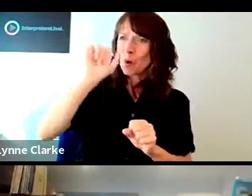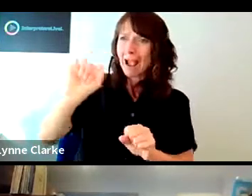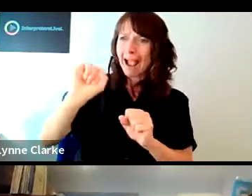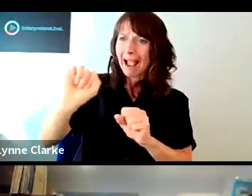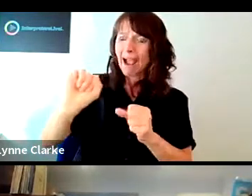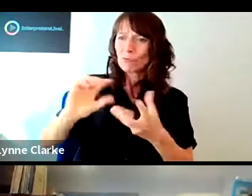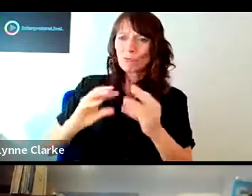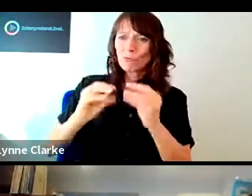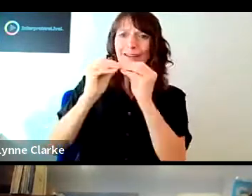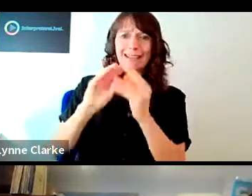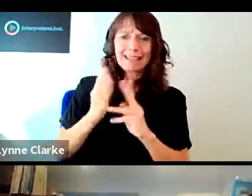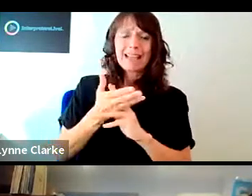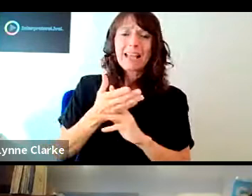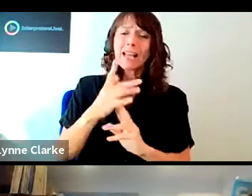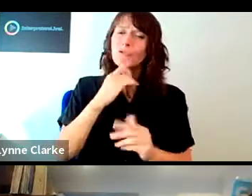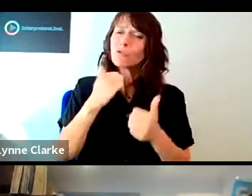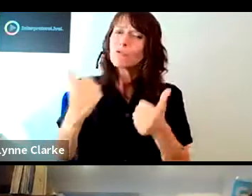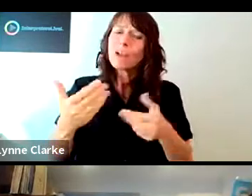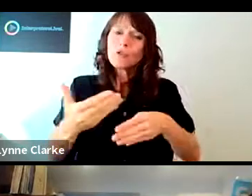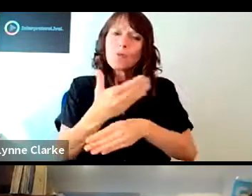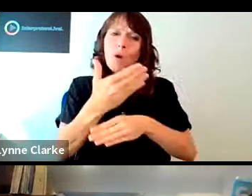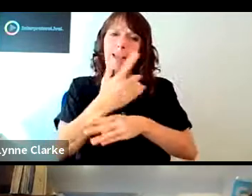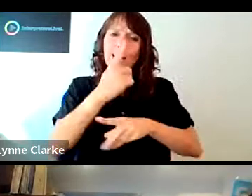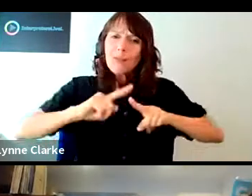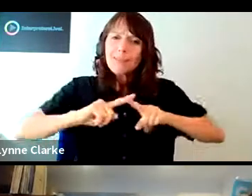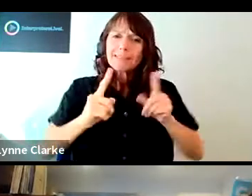great that you're working with the industry with other partners. So you get it right.